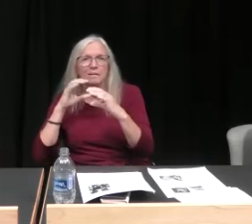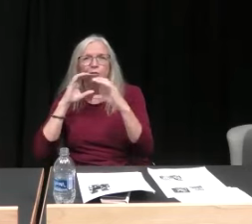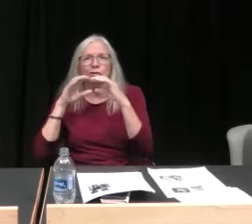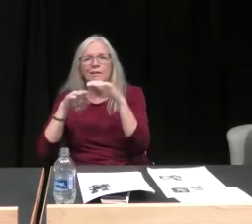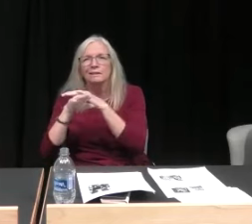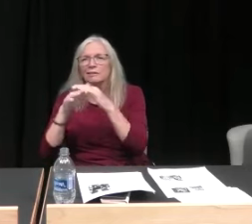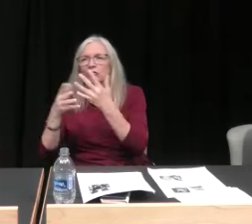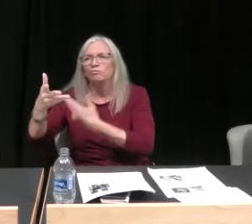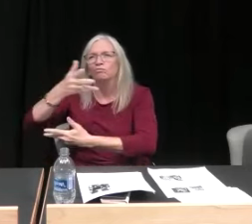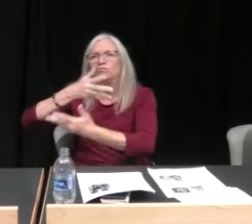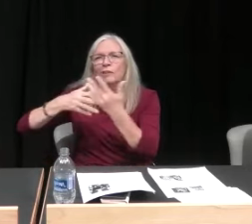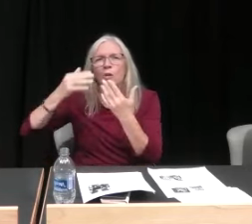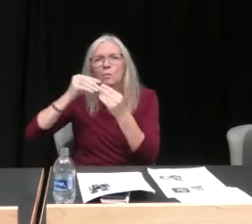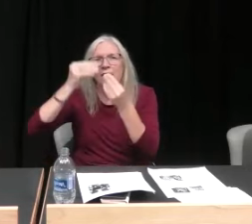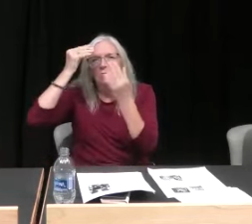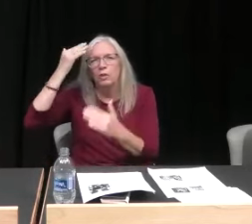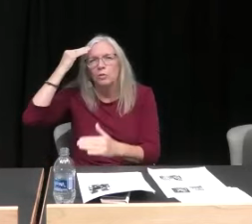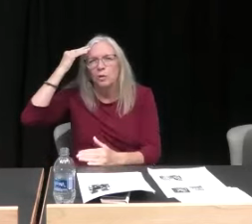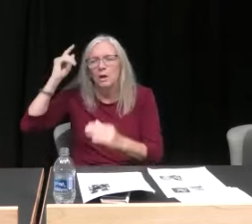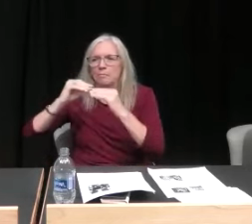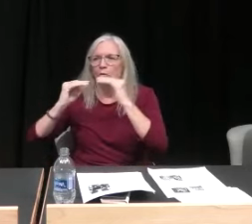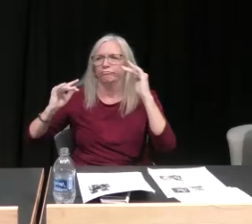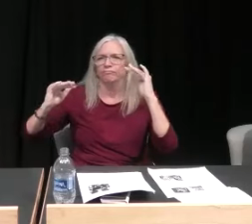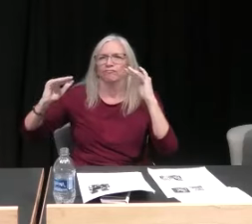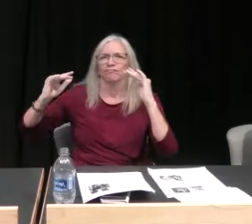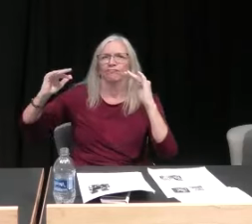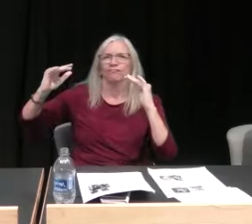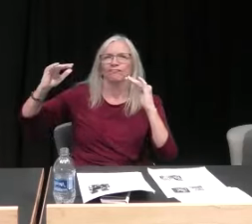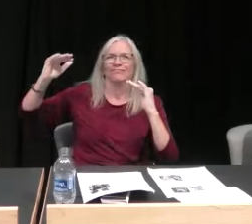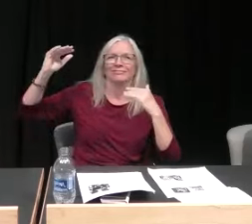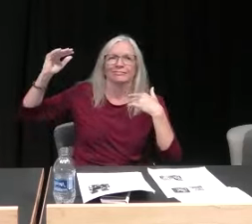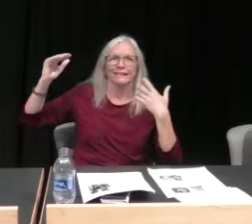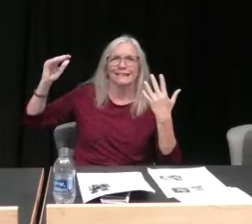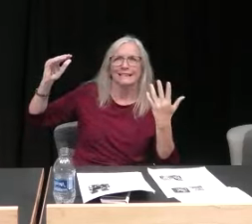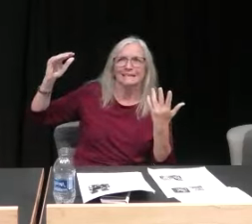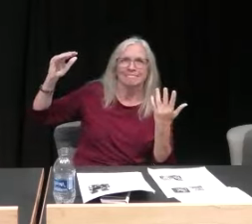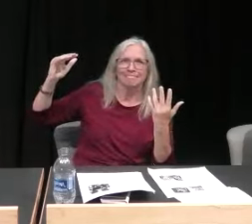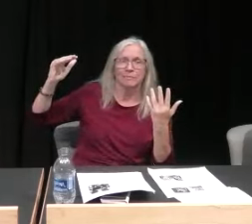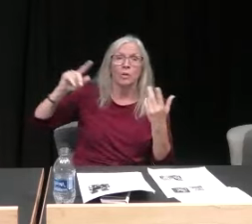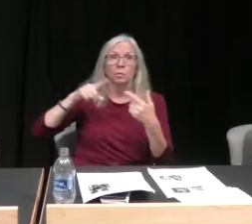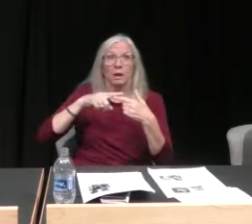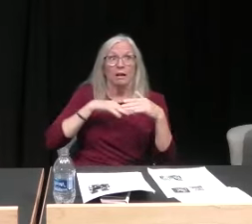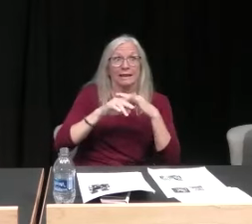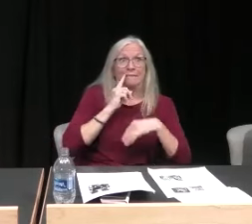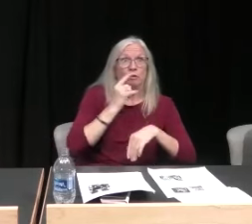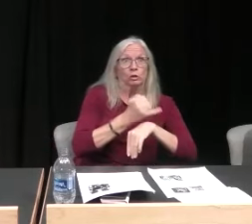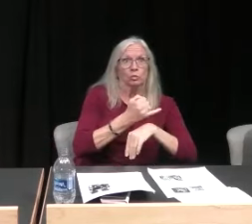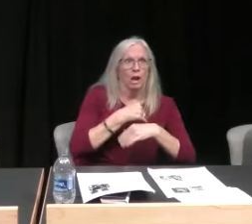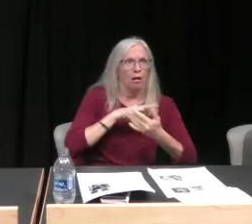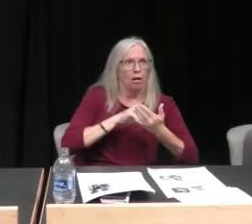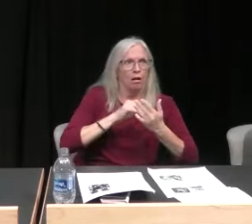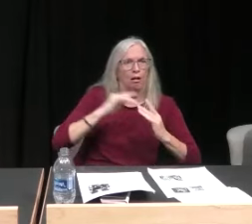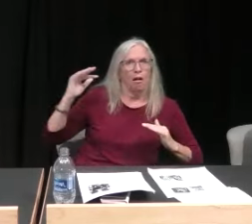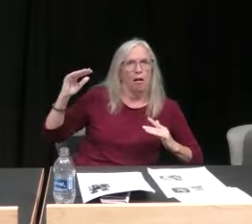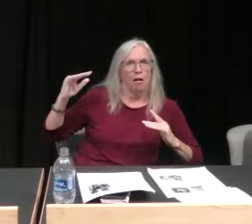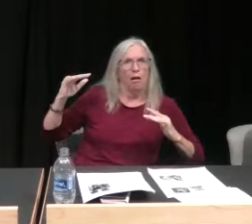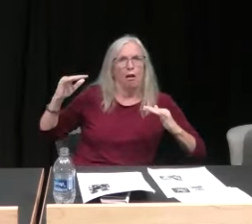to that so they often say deaf individuals with deaf family members often have that access to more